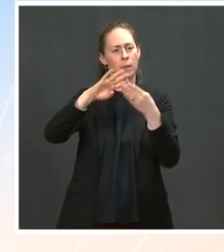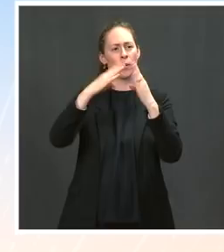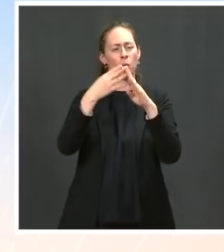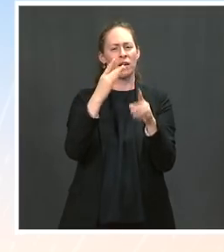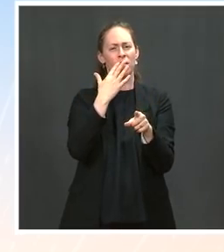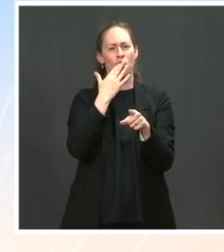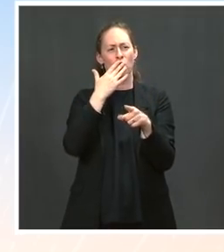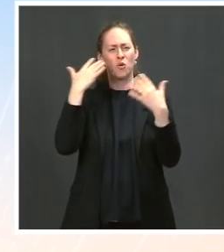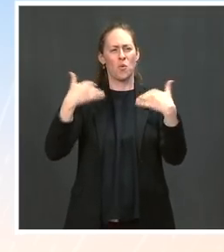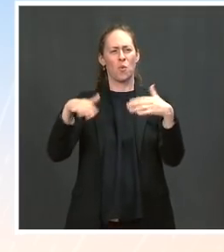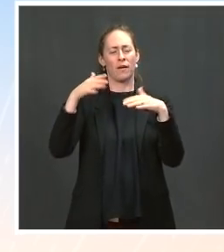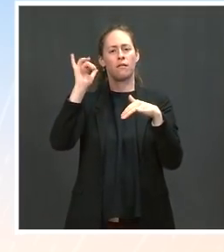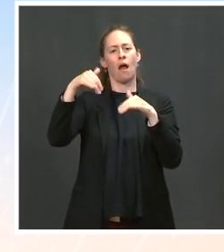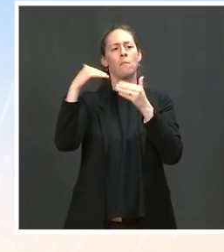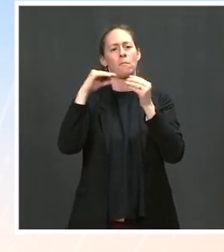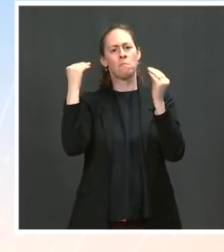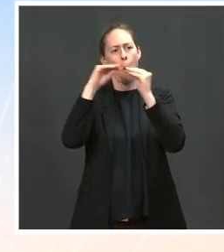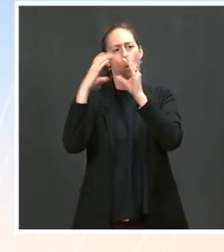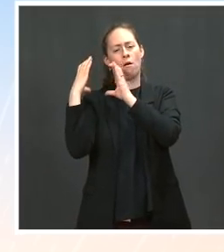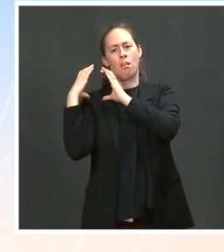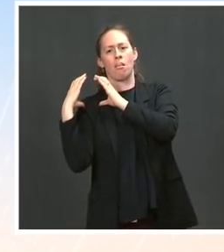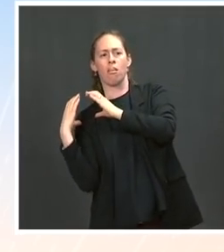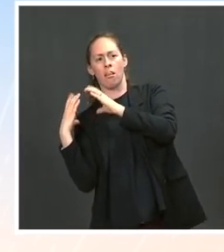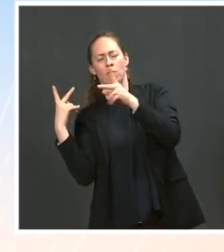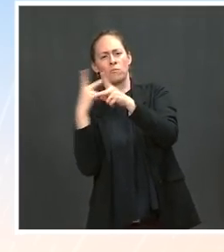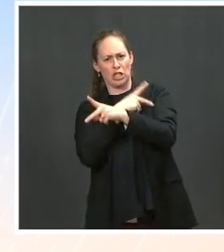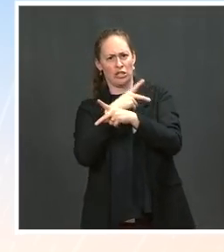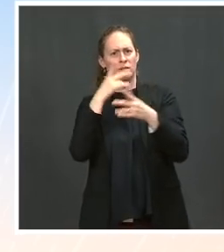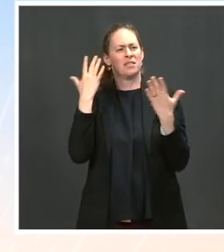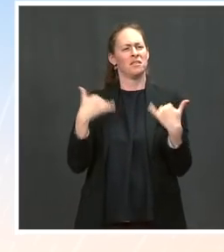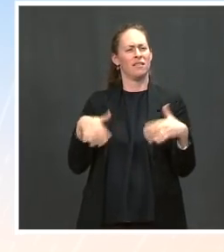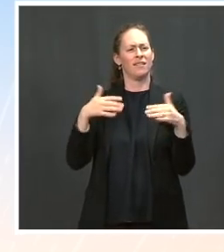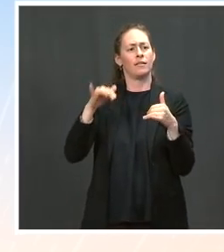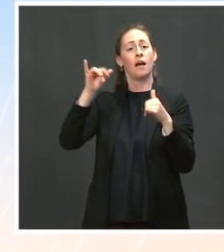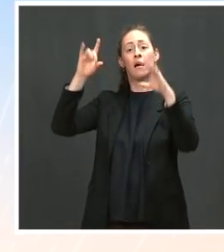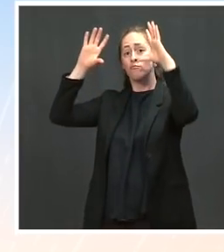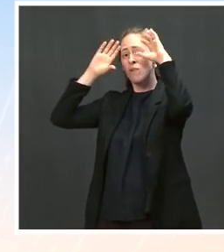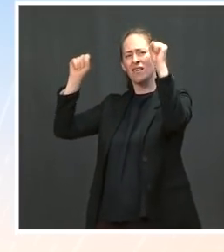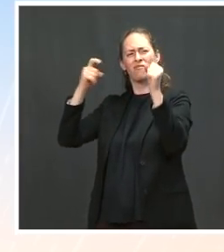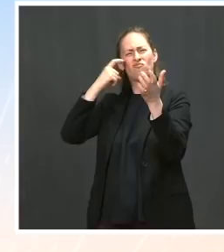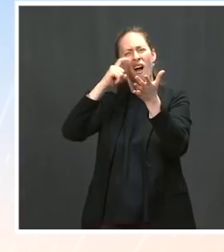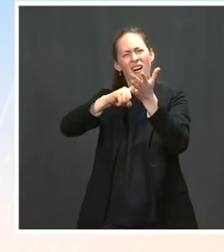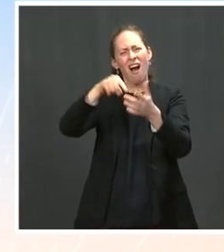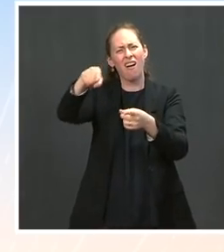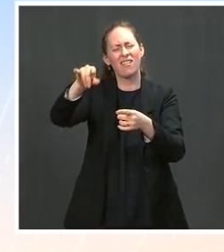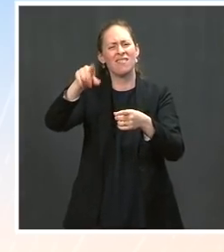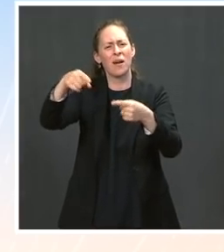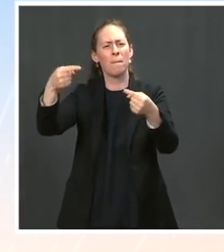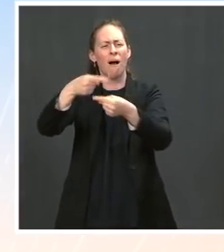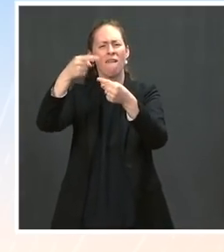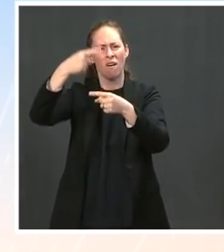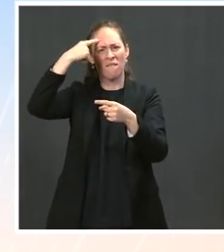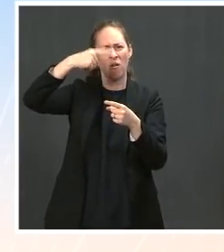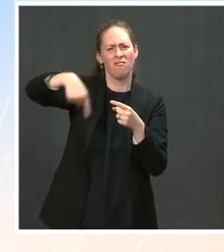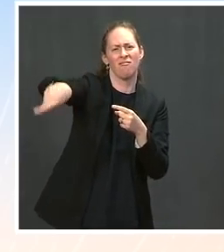And the President recognizes this is an extremely painful issue and, of course, you know, sympathizes with everyone